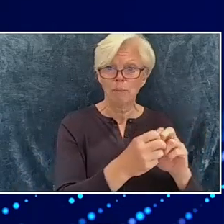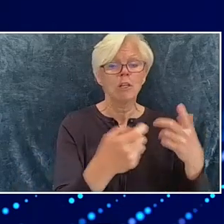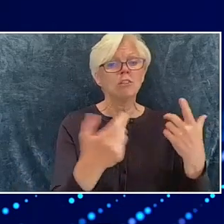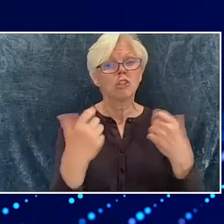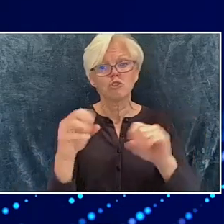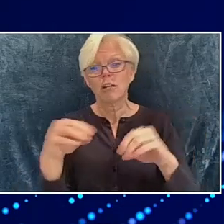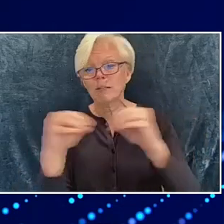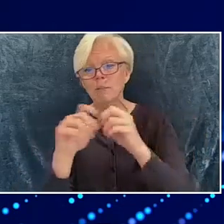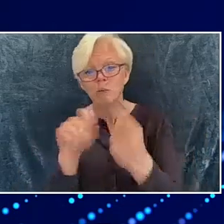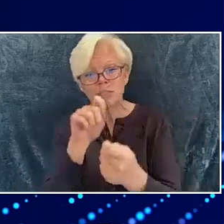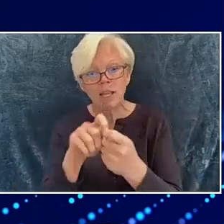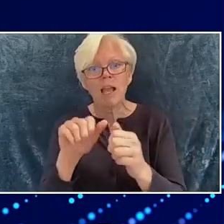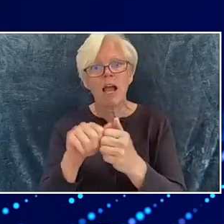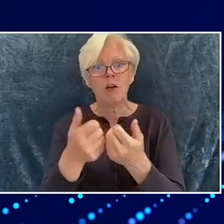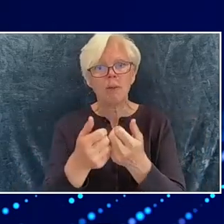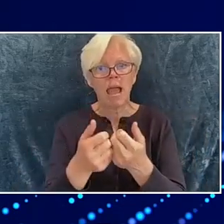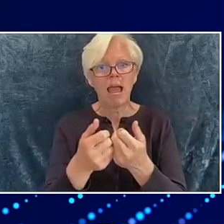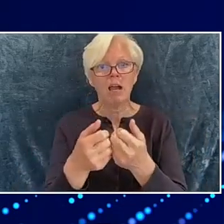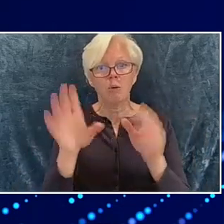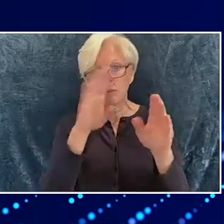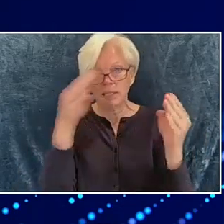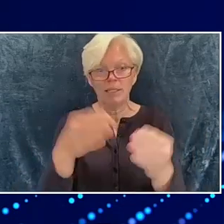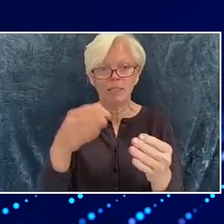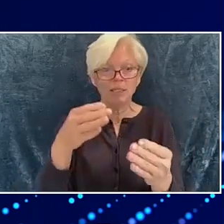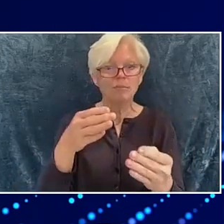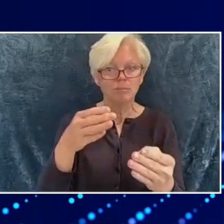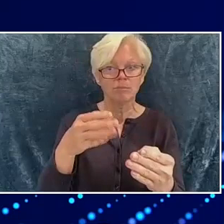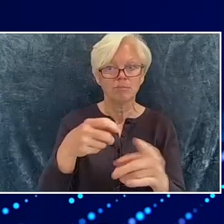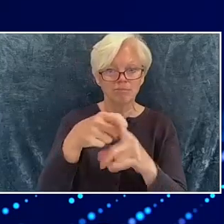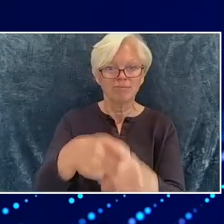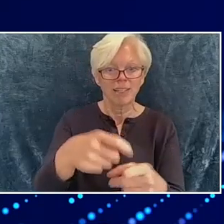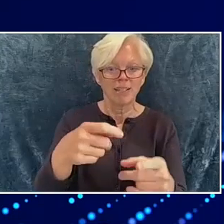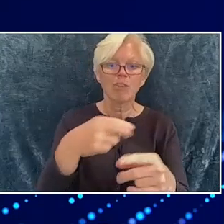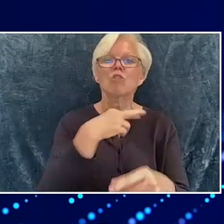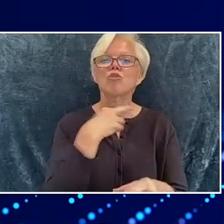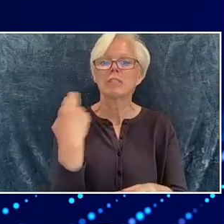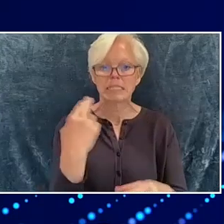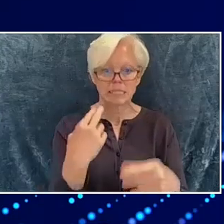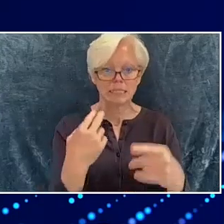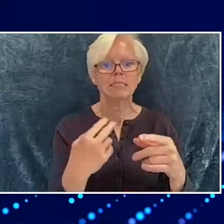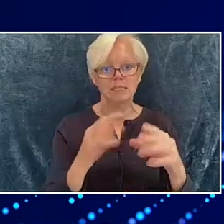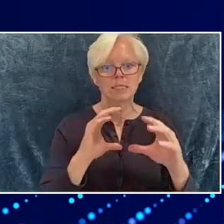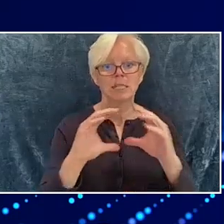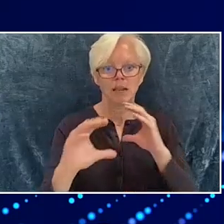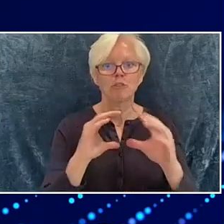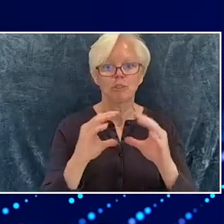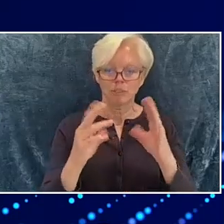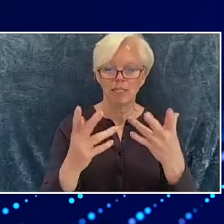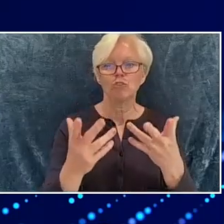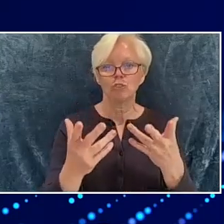how we get at the risk conversation without casting this really broad net that